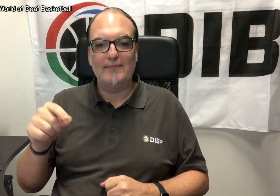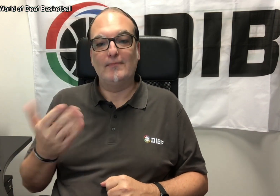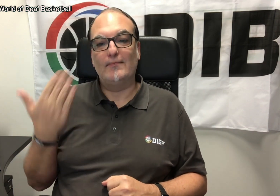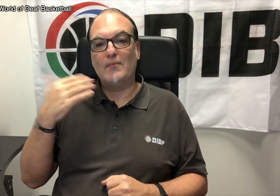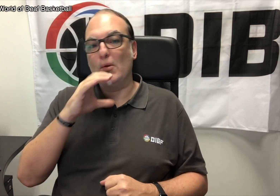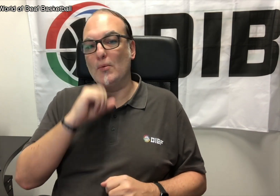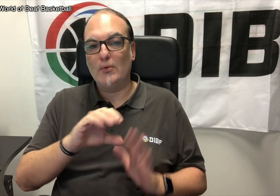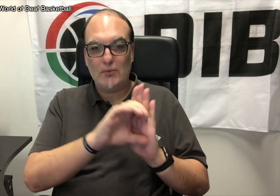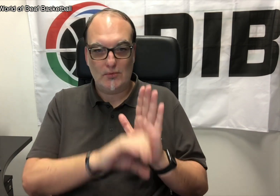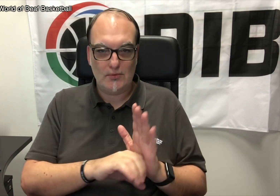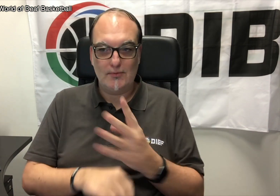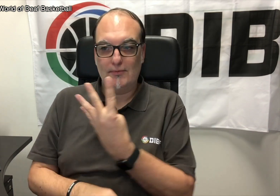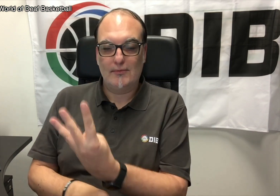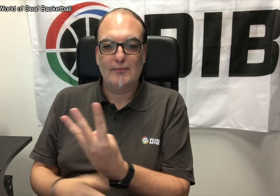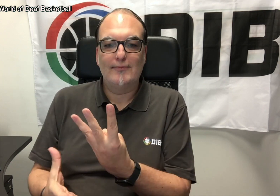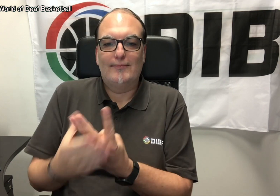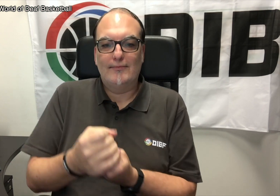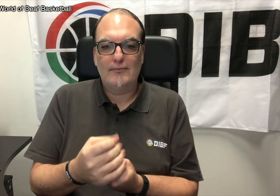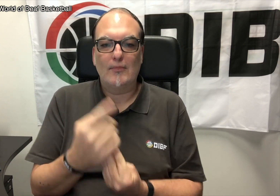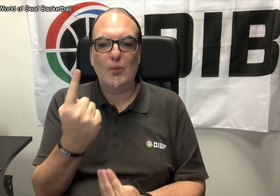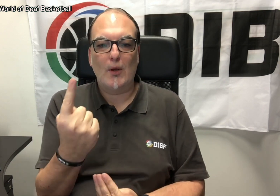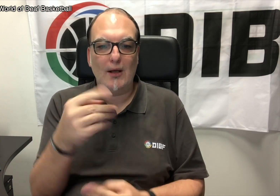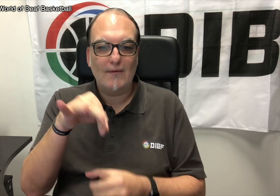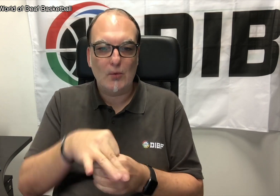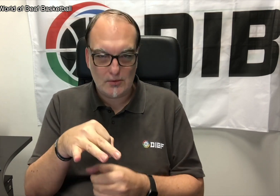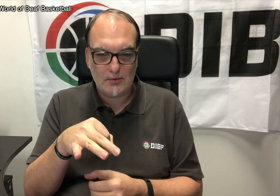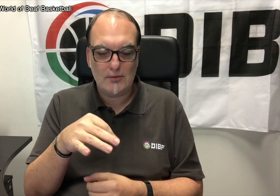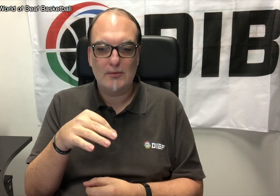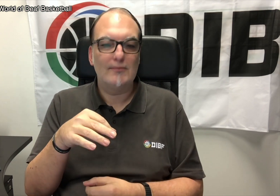The old Constitution had all 4 presidents share one vote.